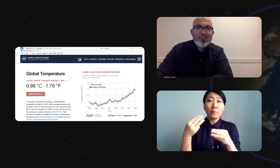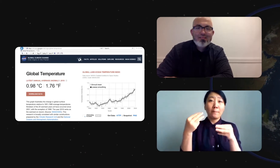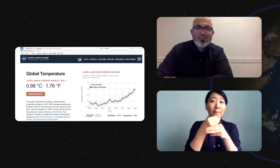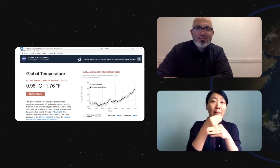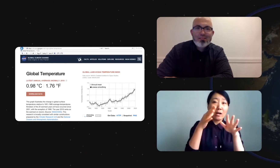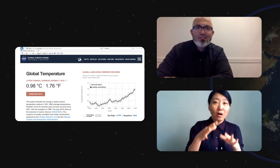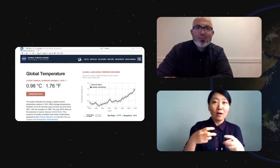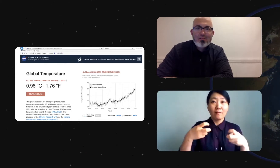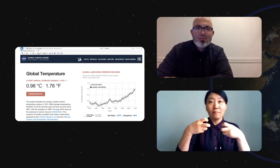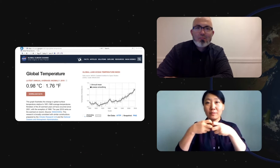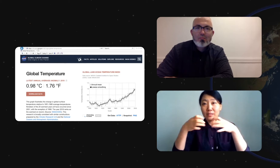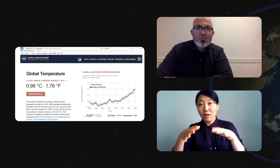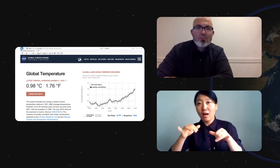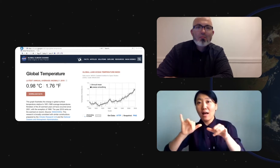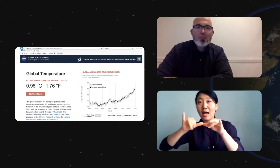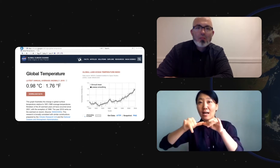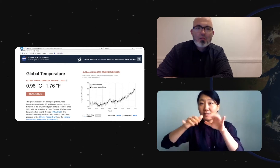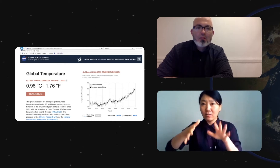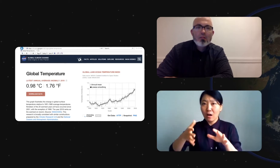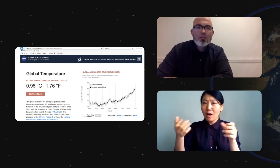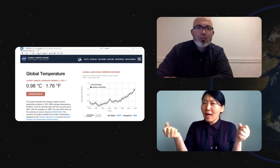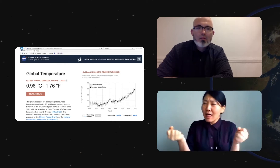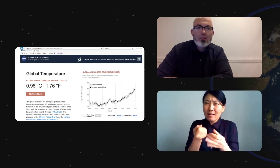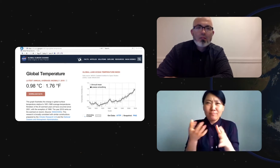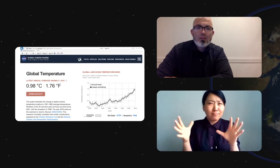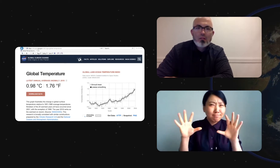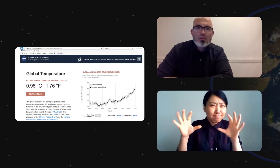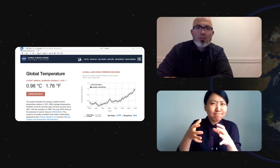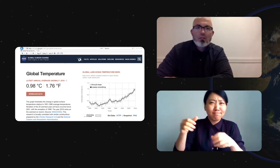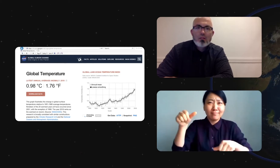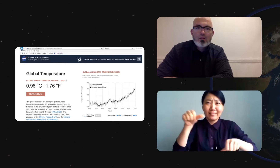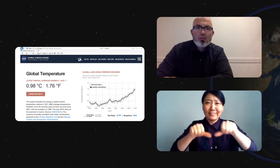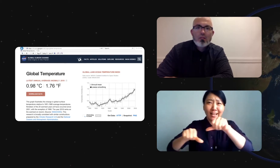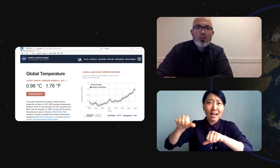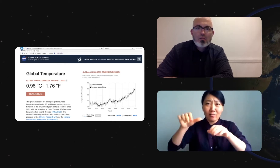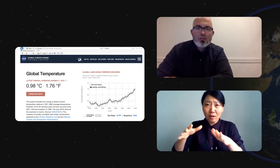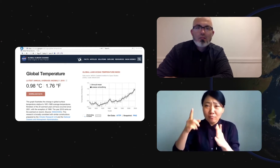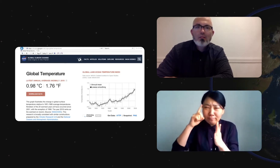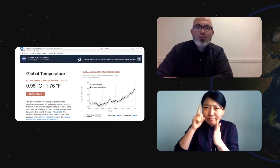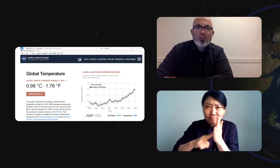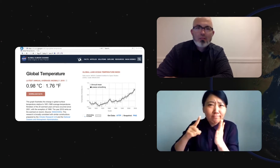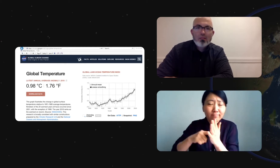scientists, engineers, etc. all working together to analyze information.